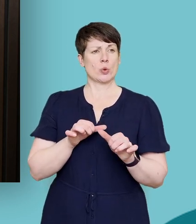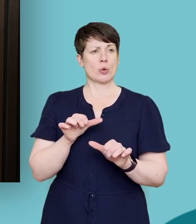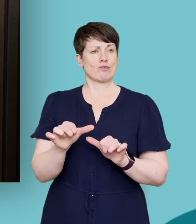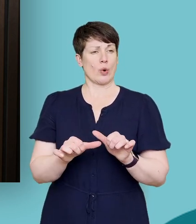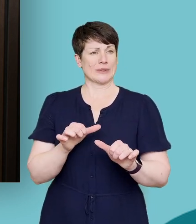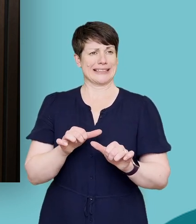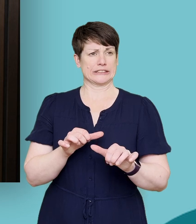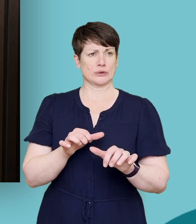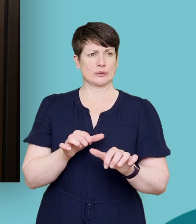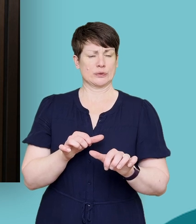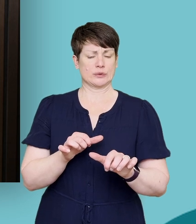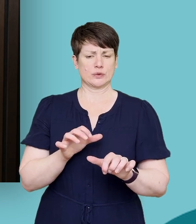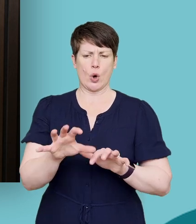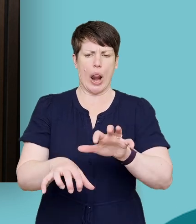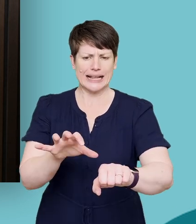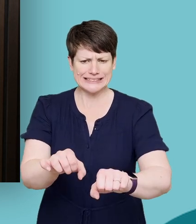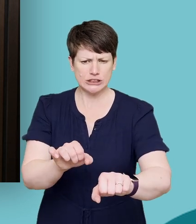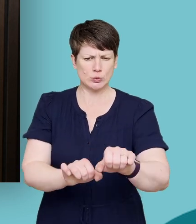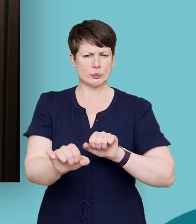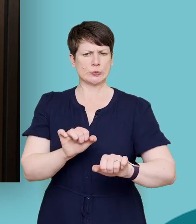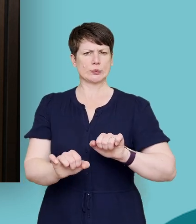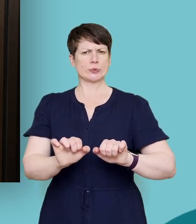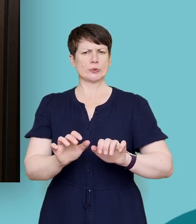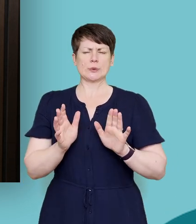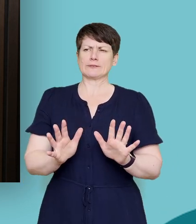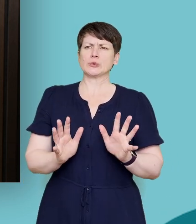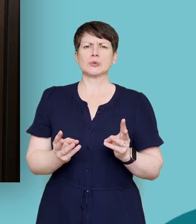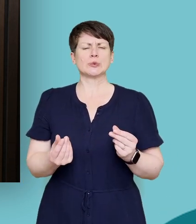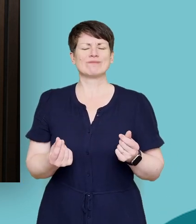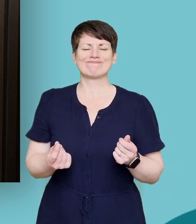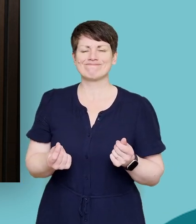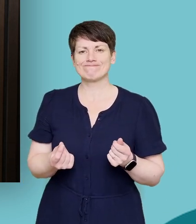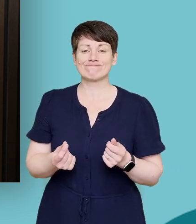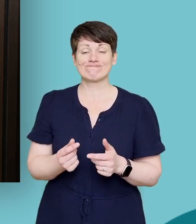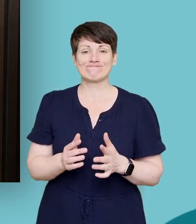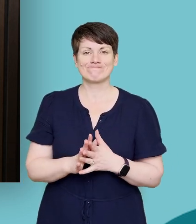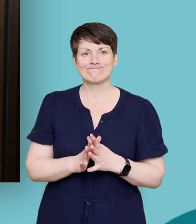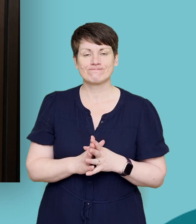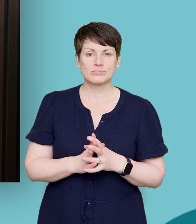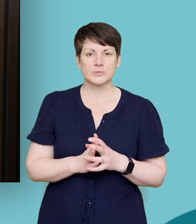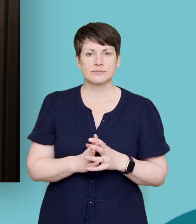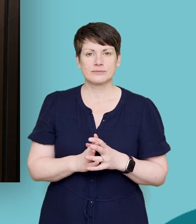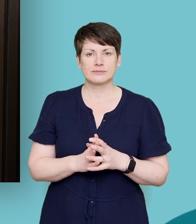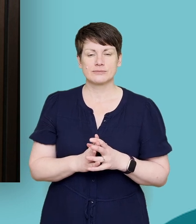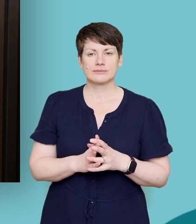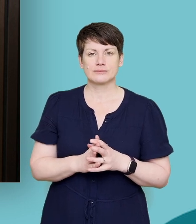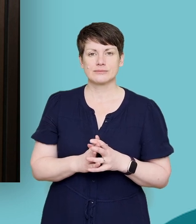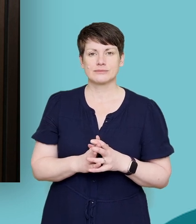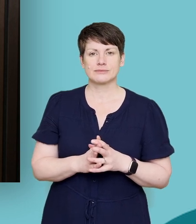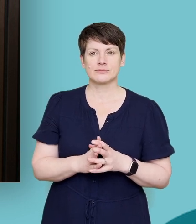have to be careful to not be a localised church now.